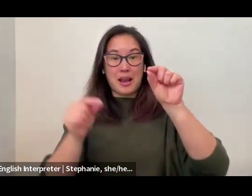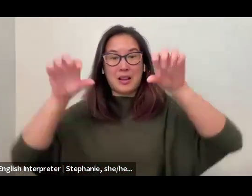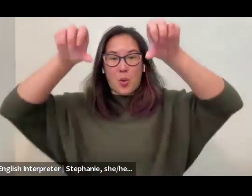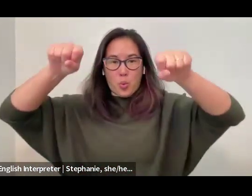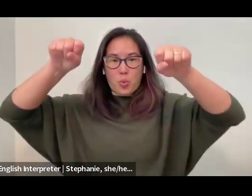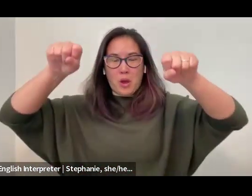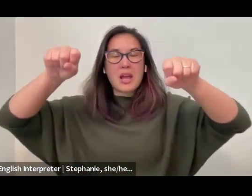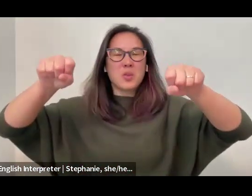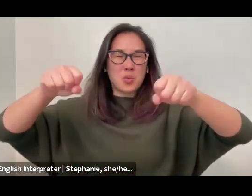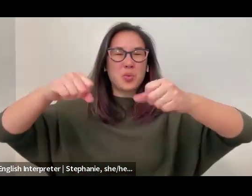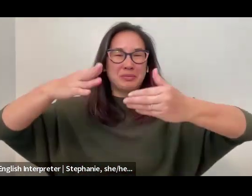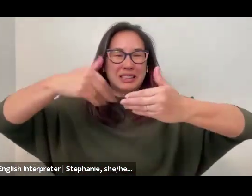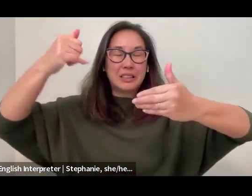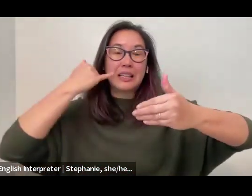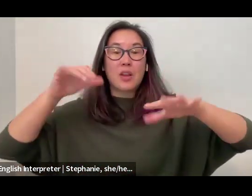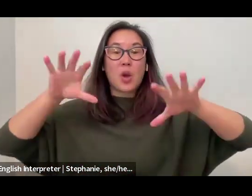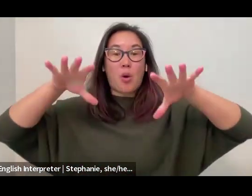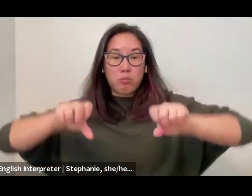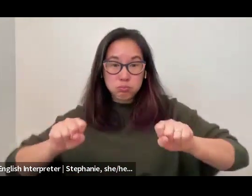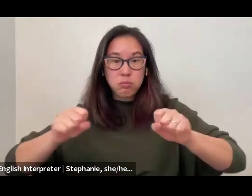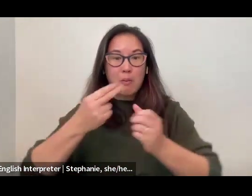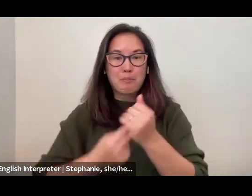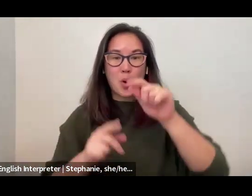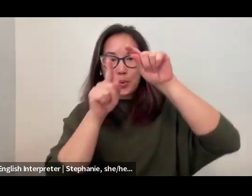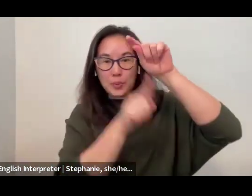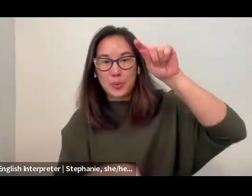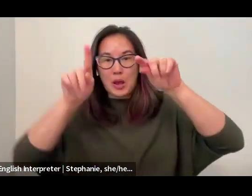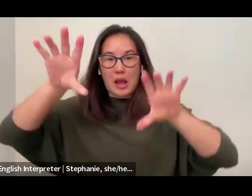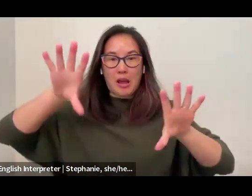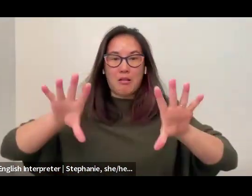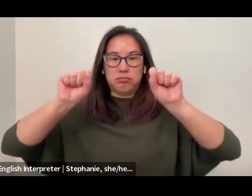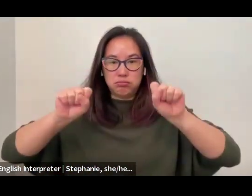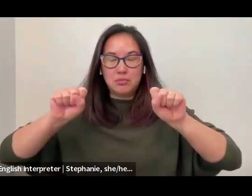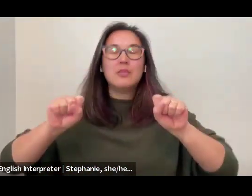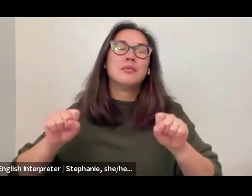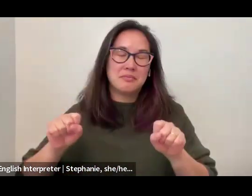And so if you have everything, bring everything, go for it.